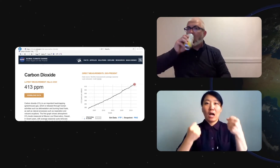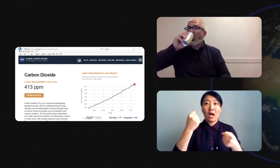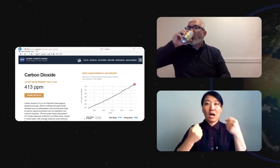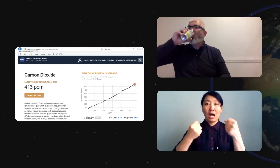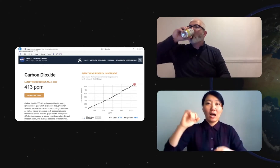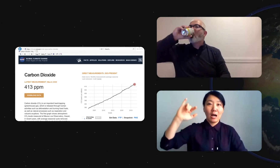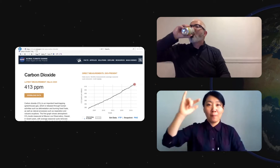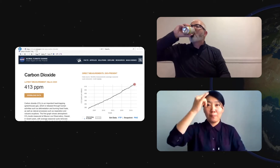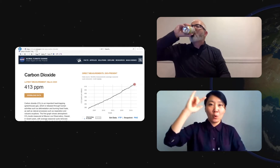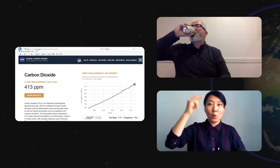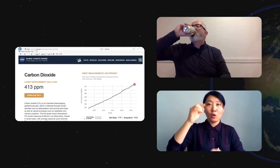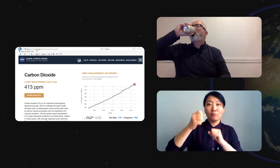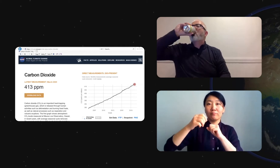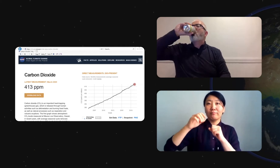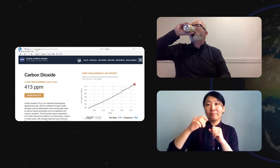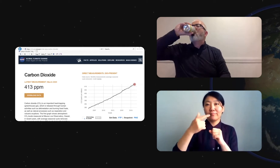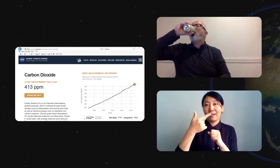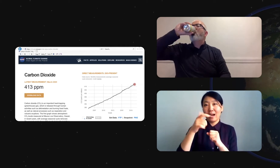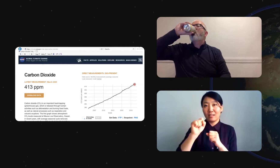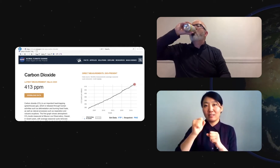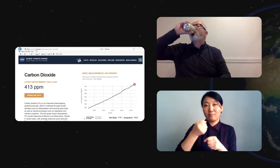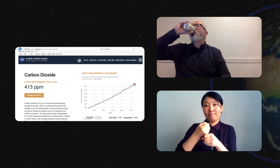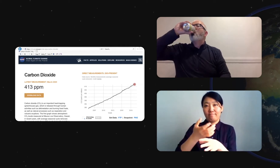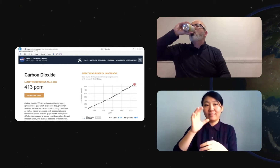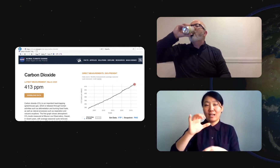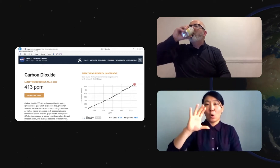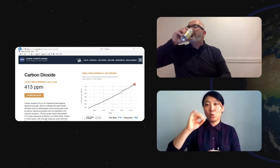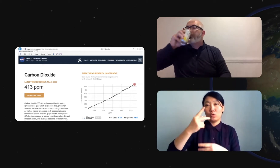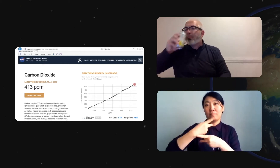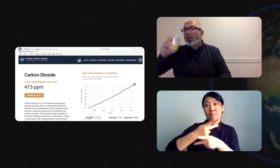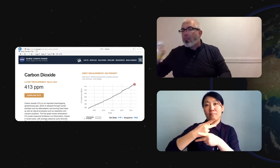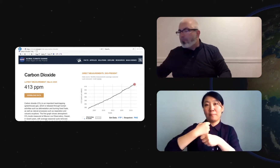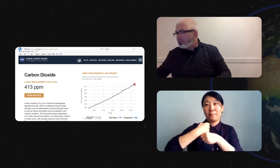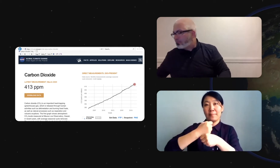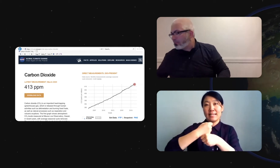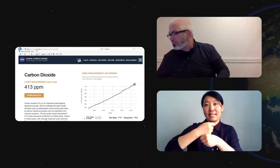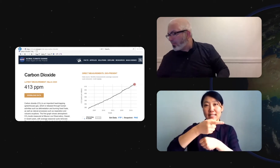Carbon dioxide comes from cars, airplanes, factories, etc.